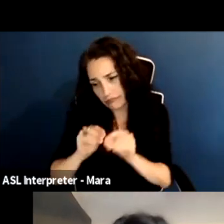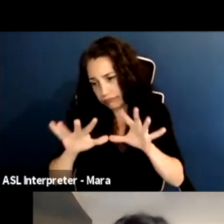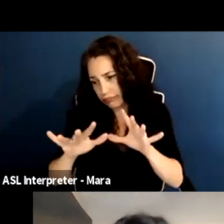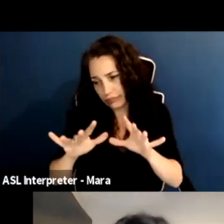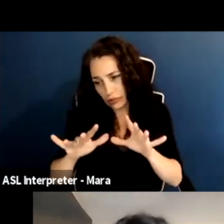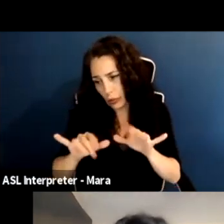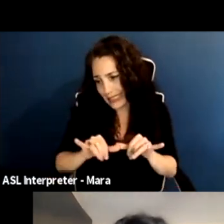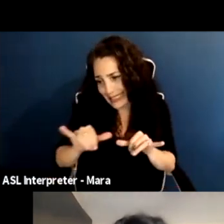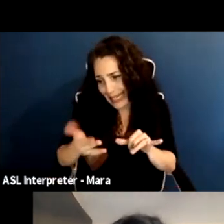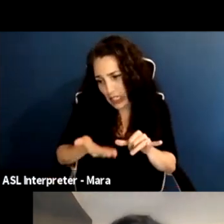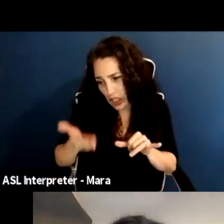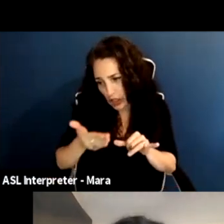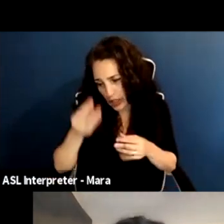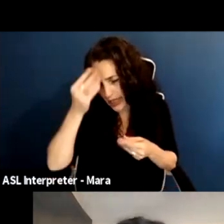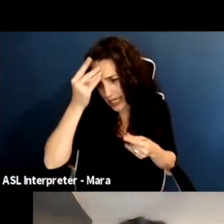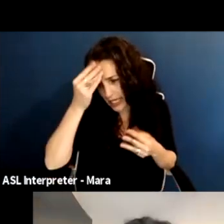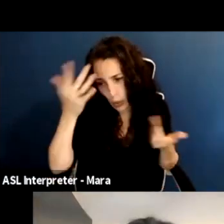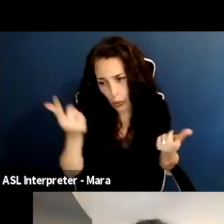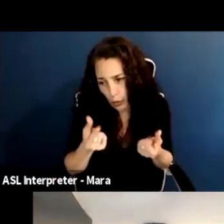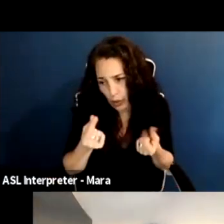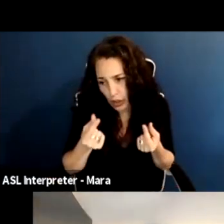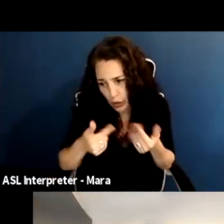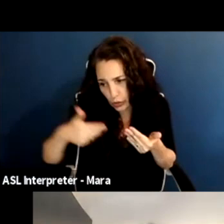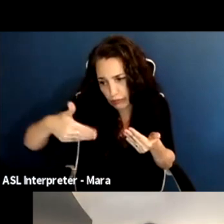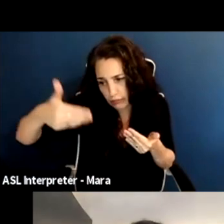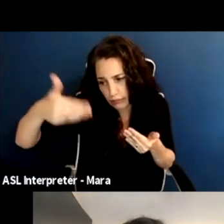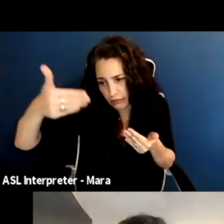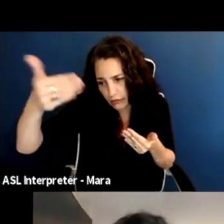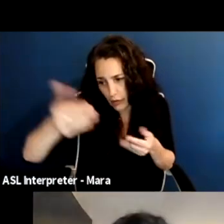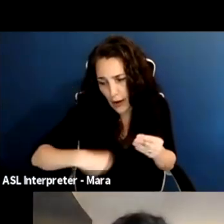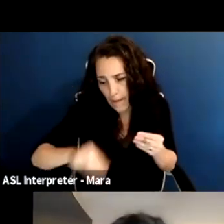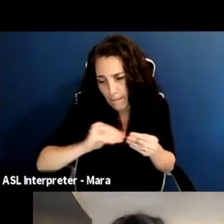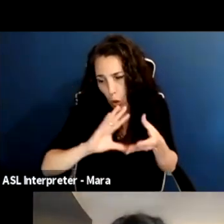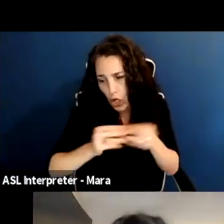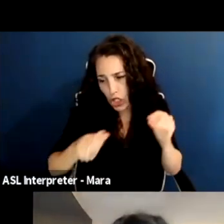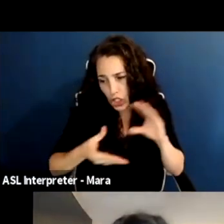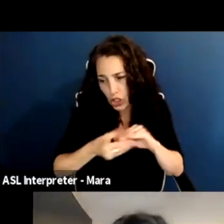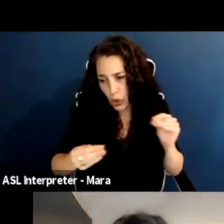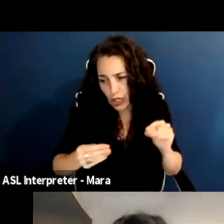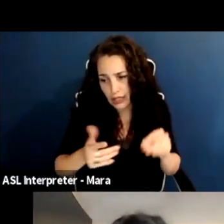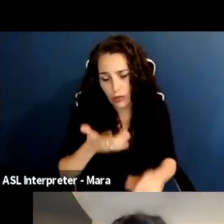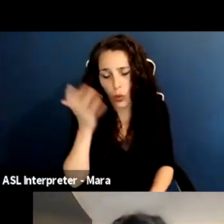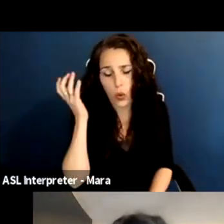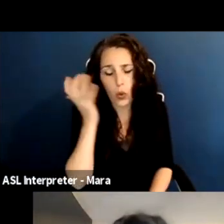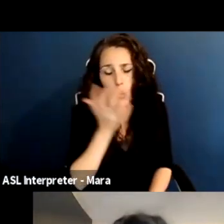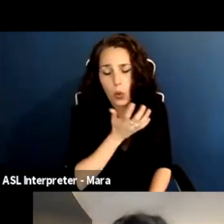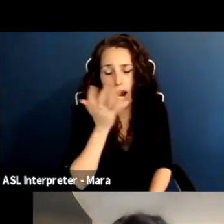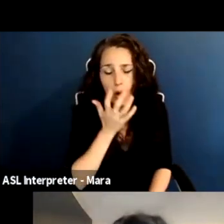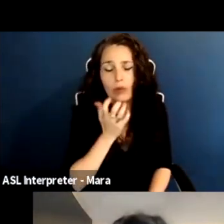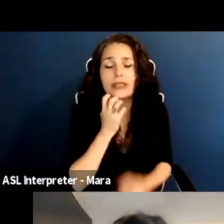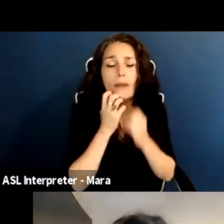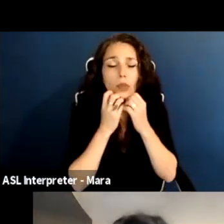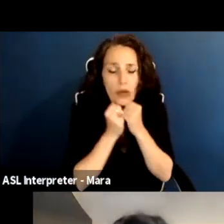what we can do to still do more stories. And I find it just this precious gift that during that time